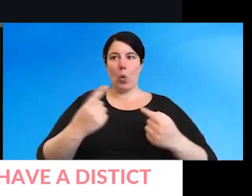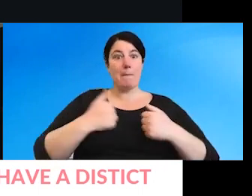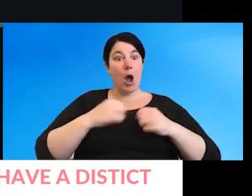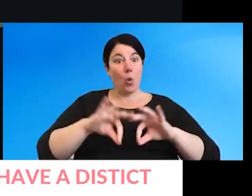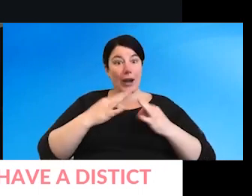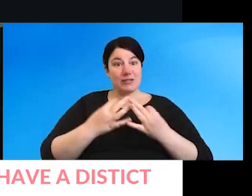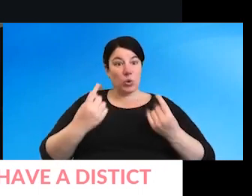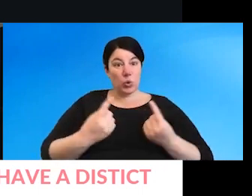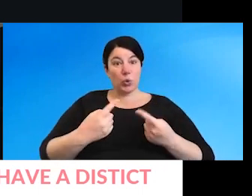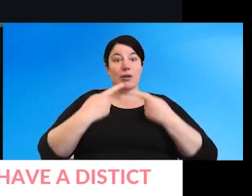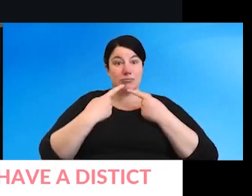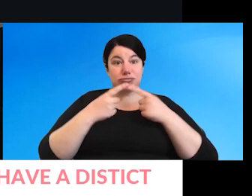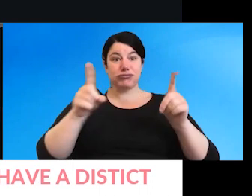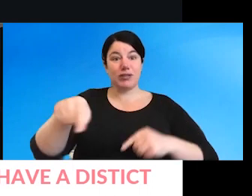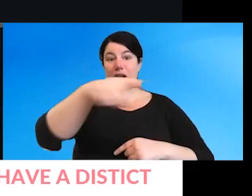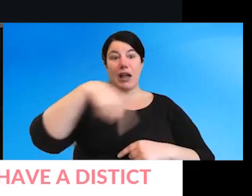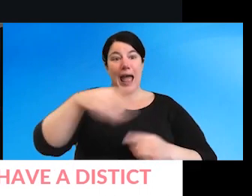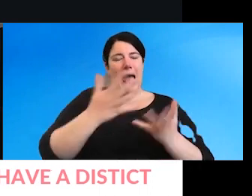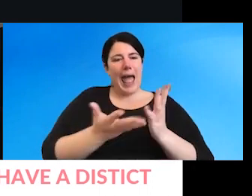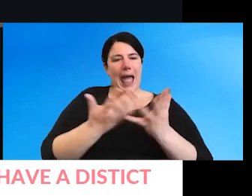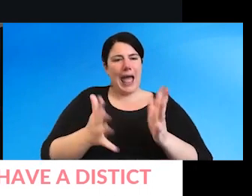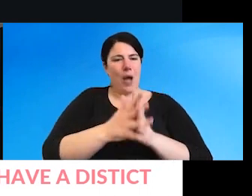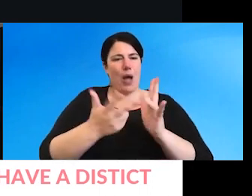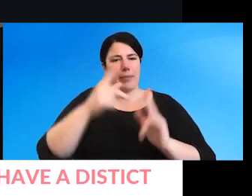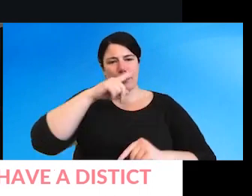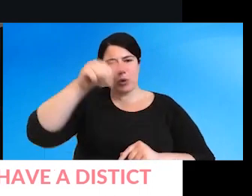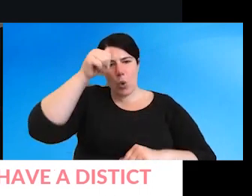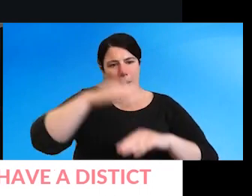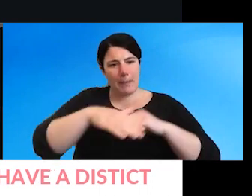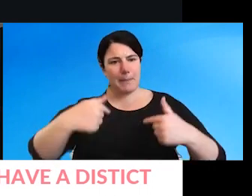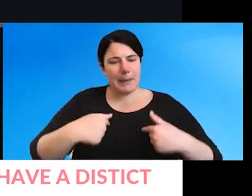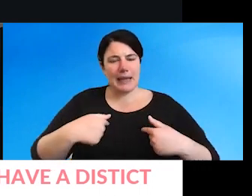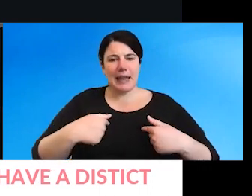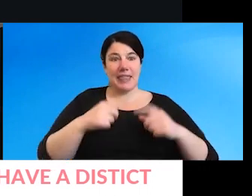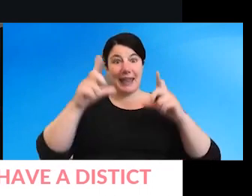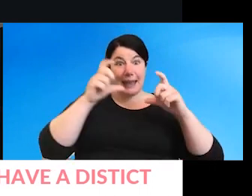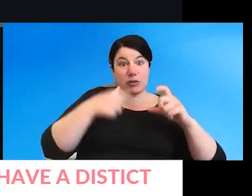world. It's about the images you use, it's about the words you use,